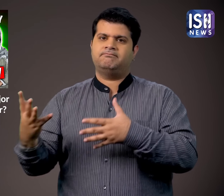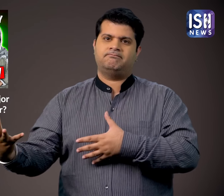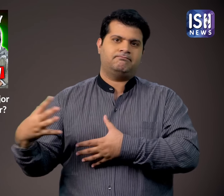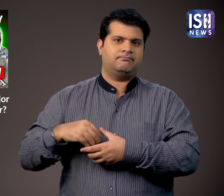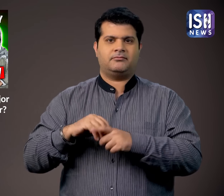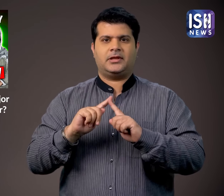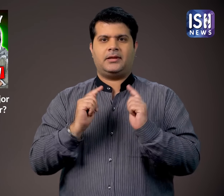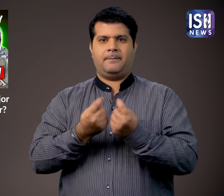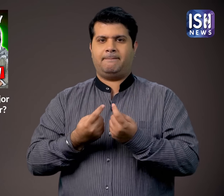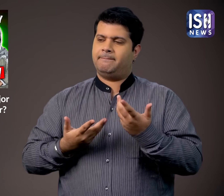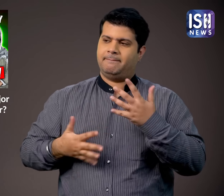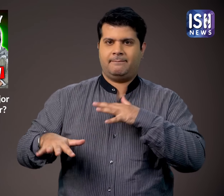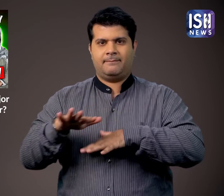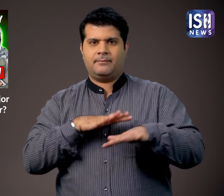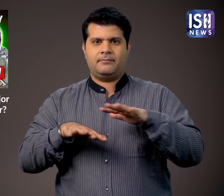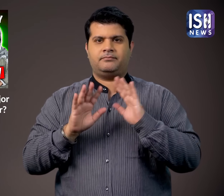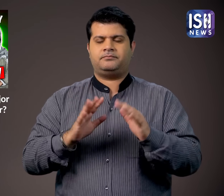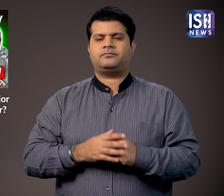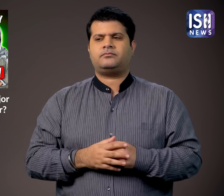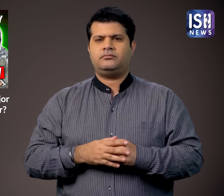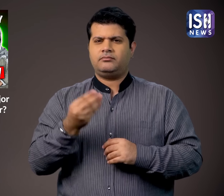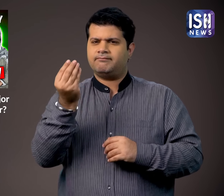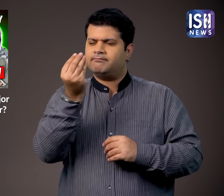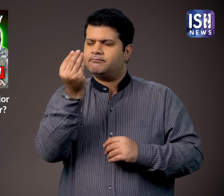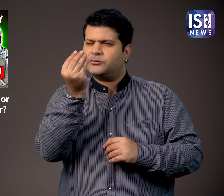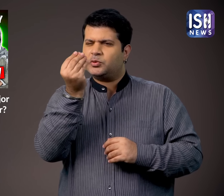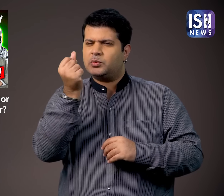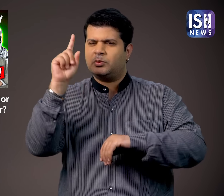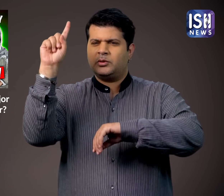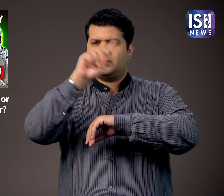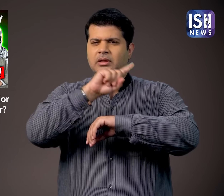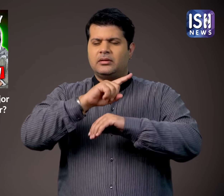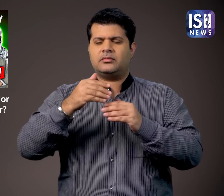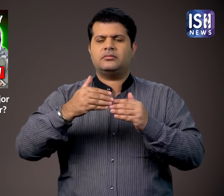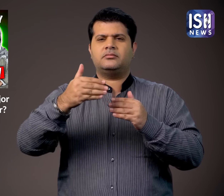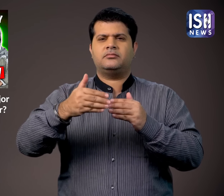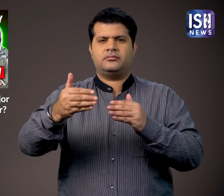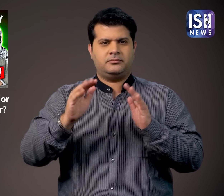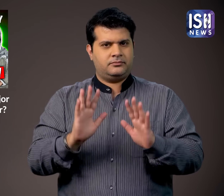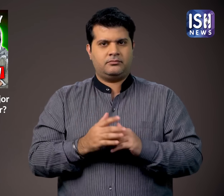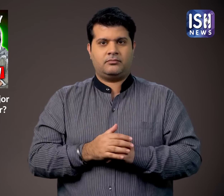They recruited him to their team. A few days later,